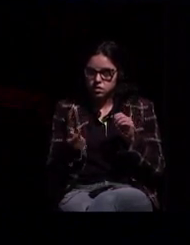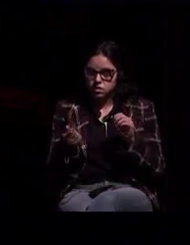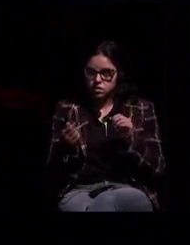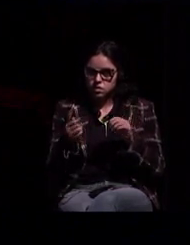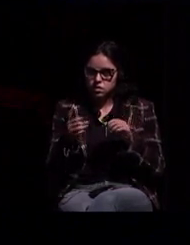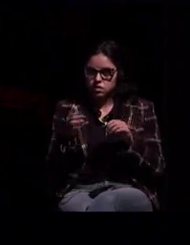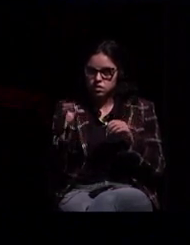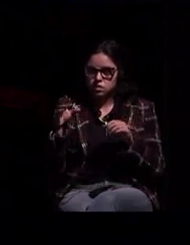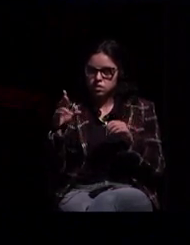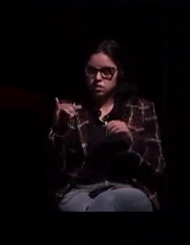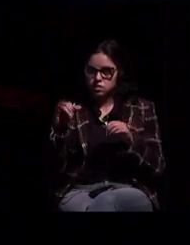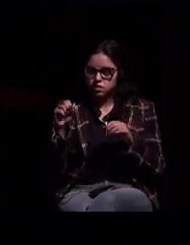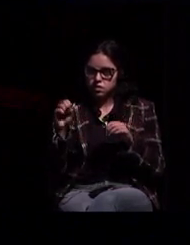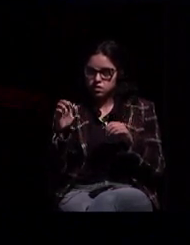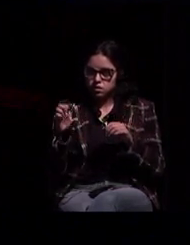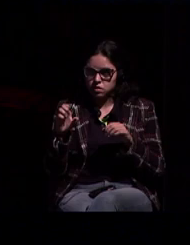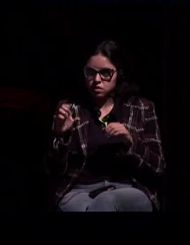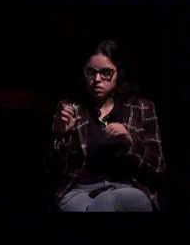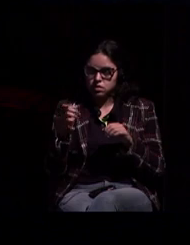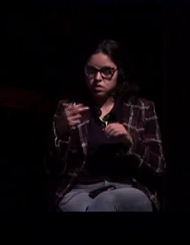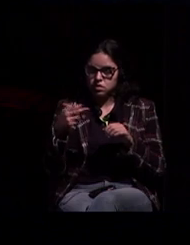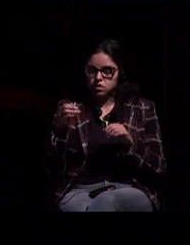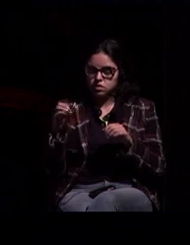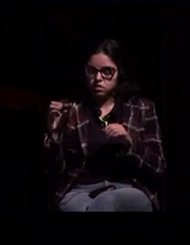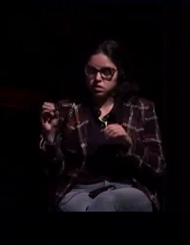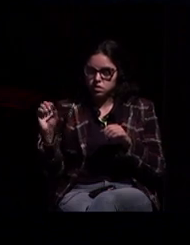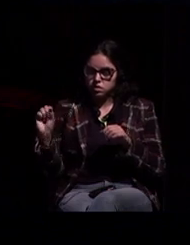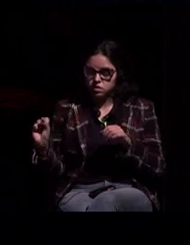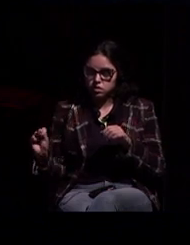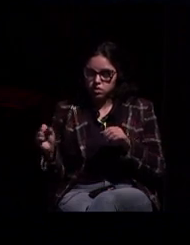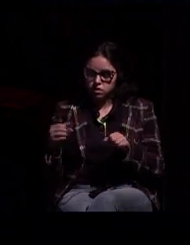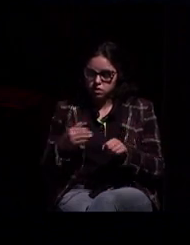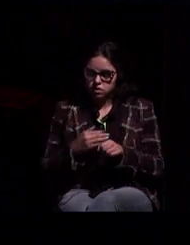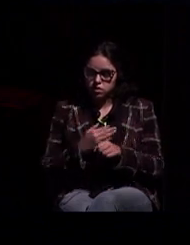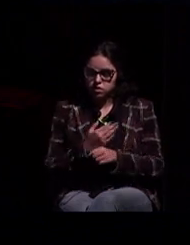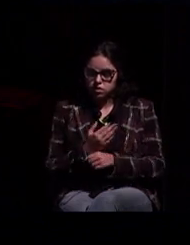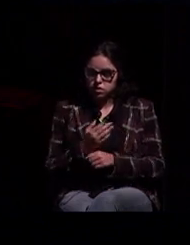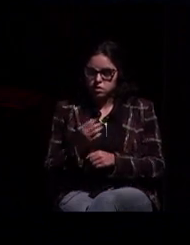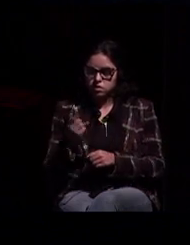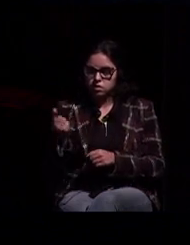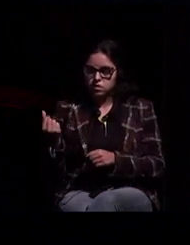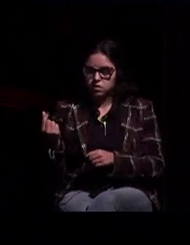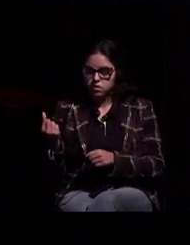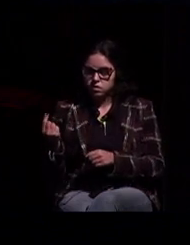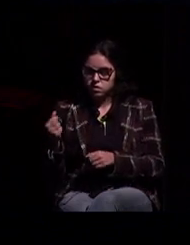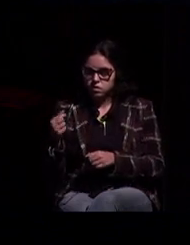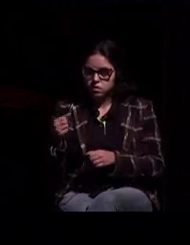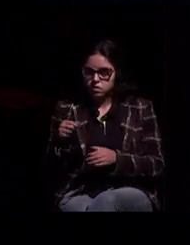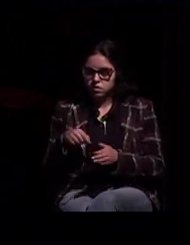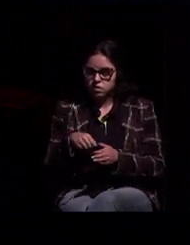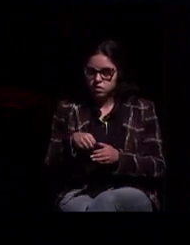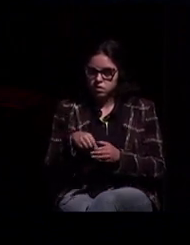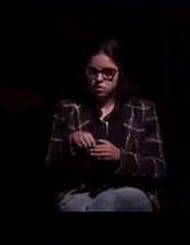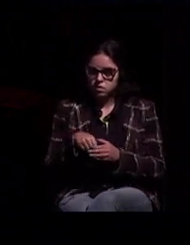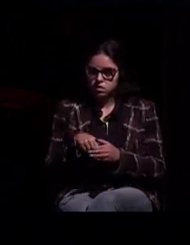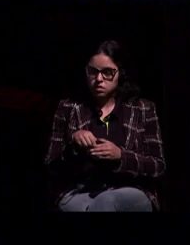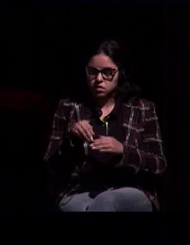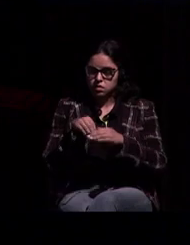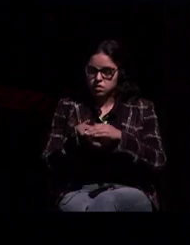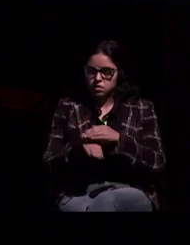we have seen large influx of capital associated with investment funds that, for example, is going into chain hotels.